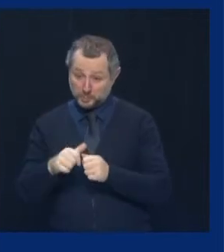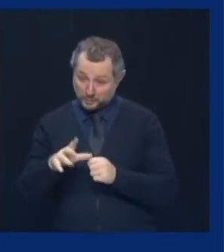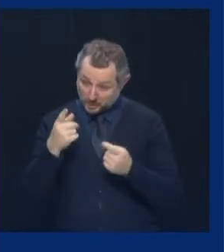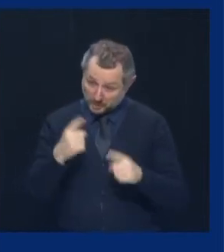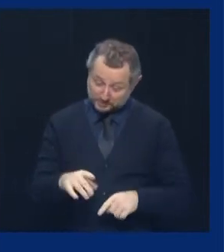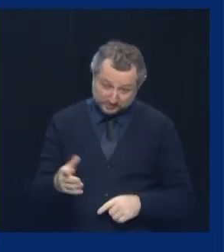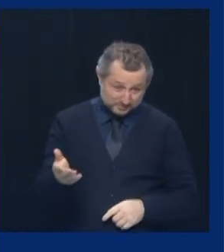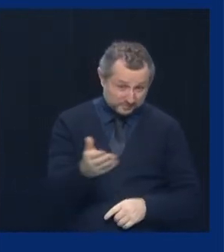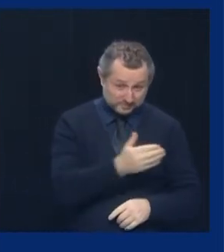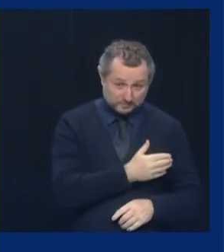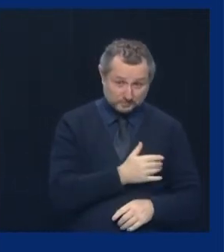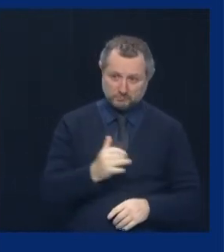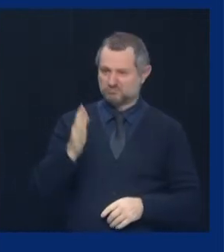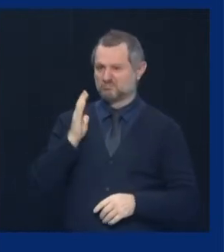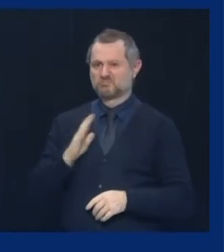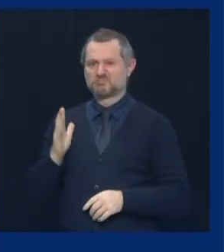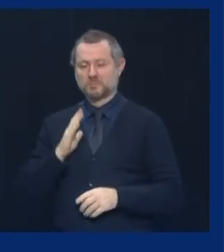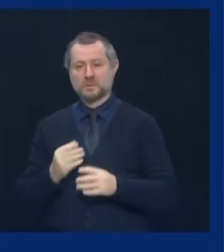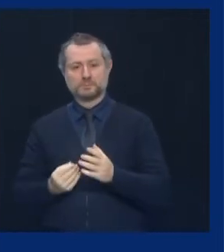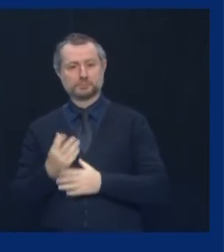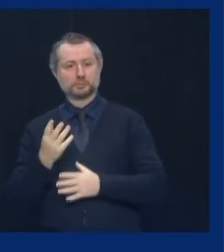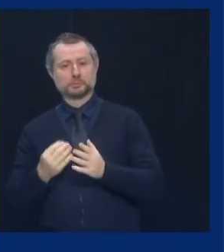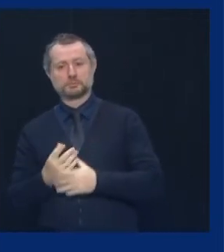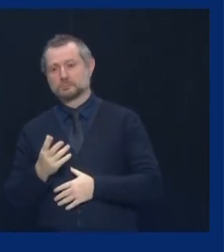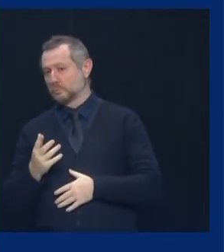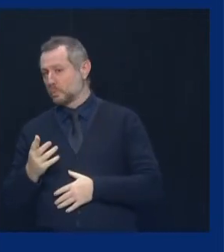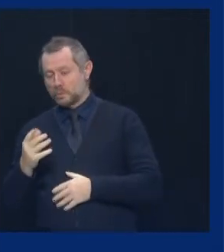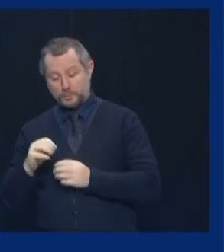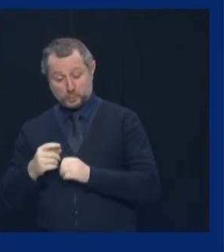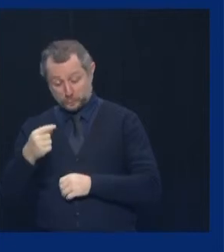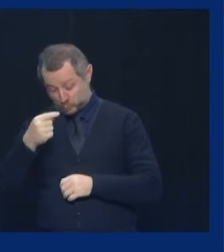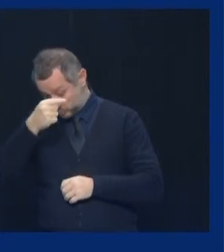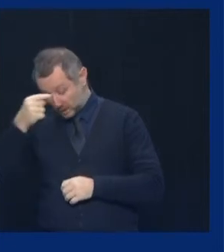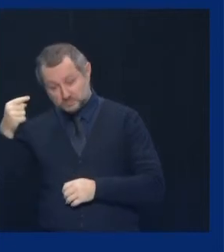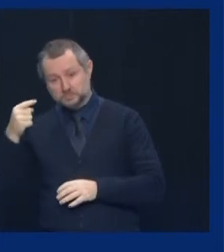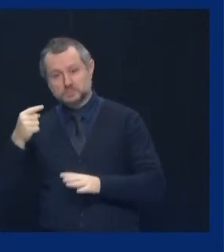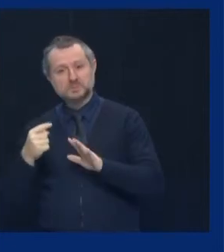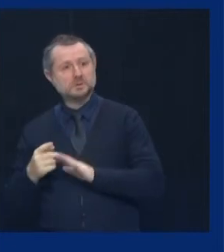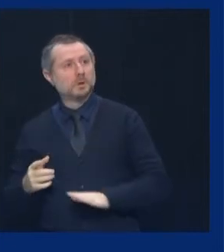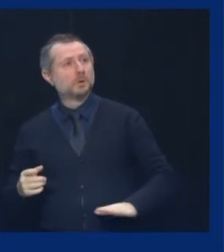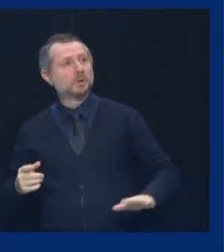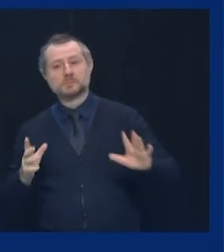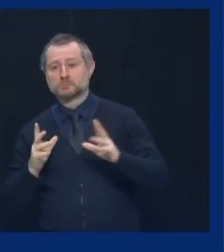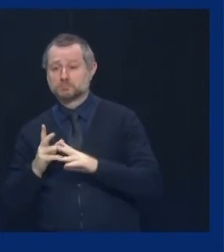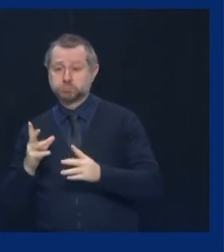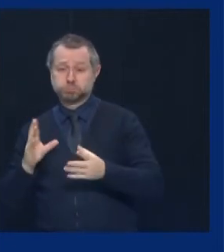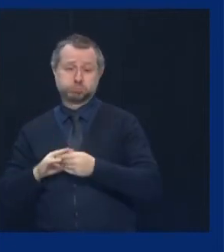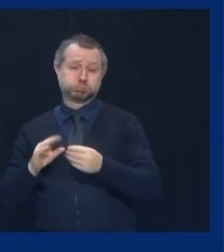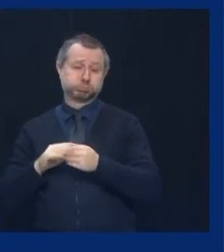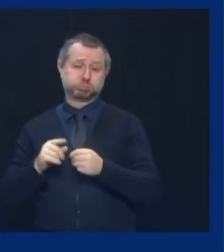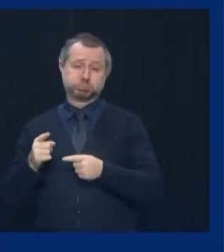PANDEMIC, RIGHT? YOU HAD -- JUST REMEMBER WHERE